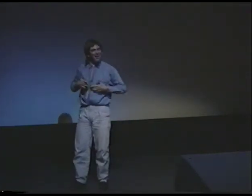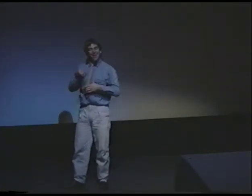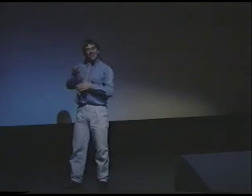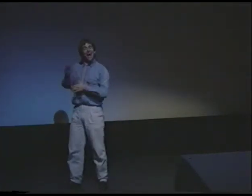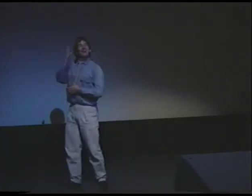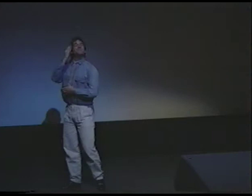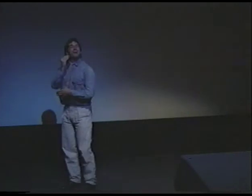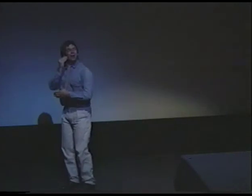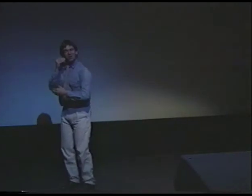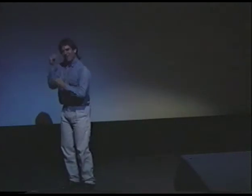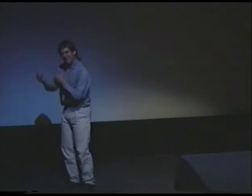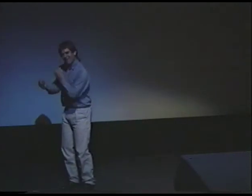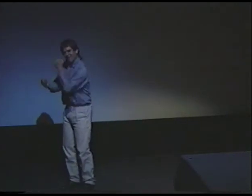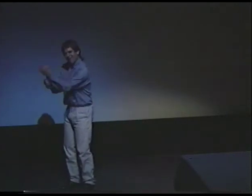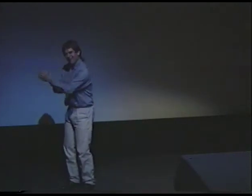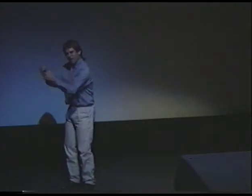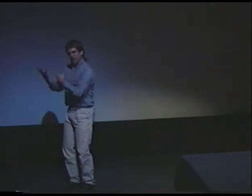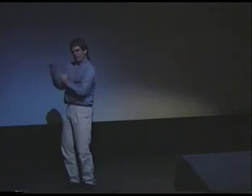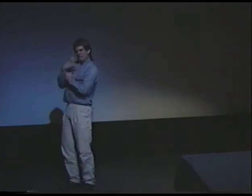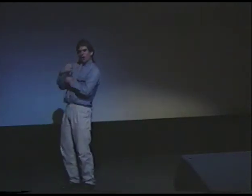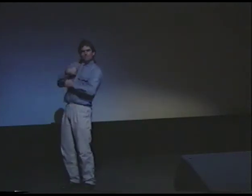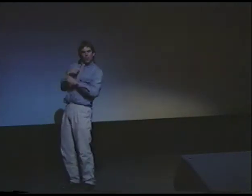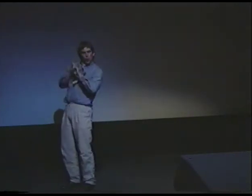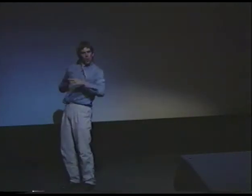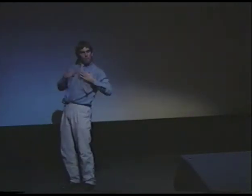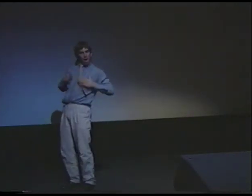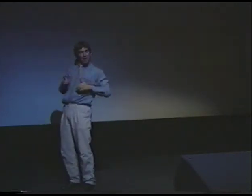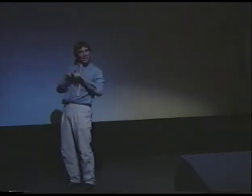So I explained it with my body language and my experience.